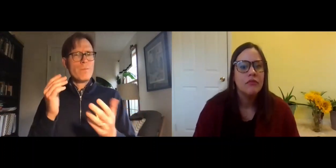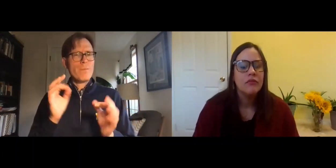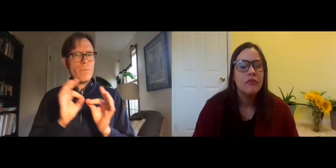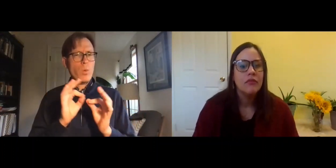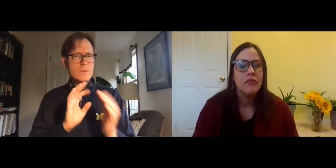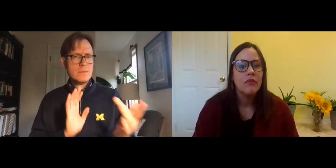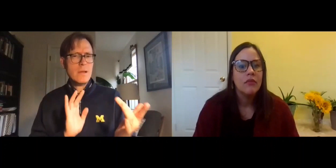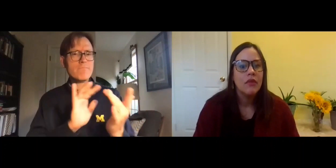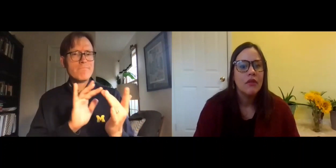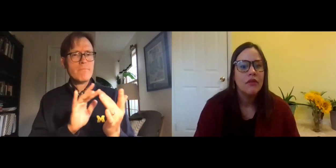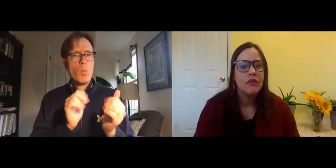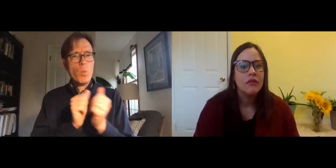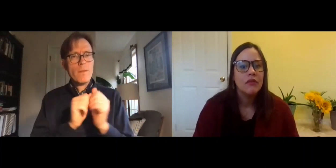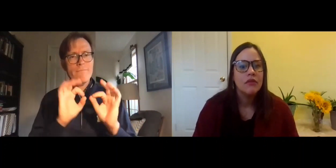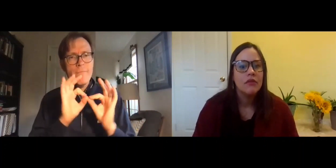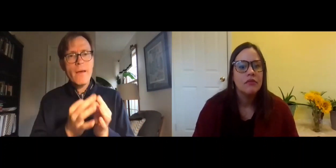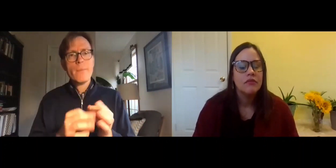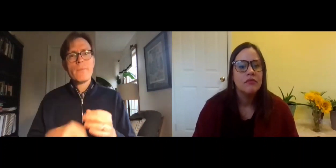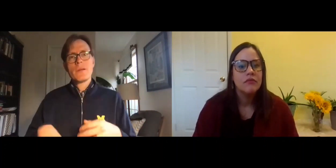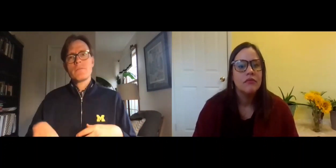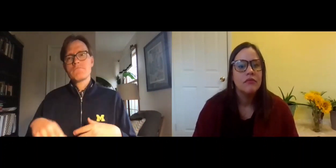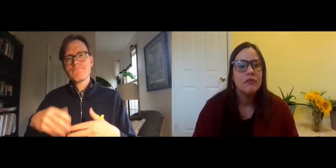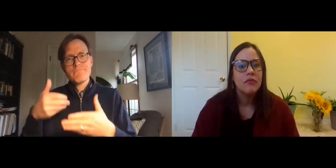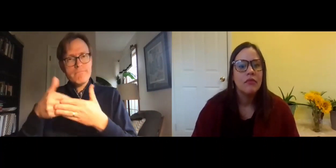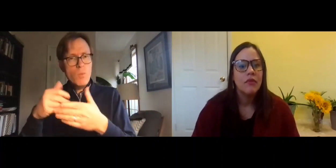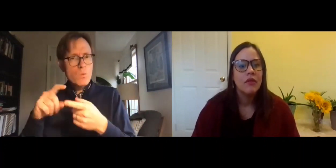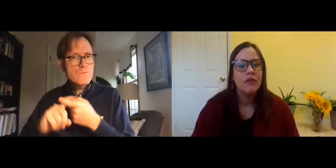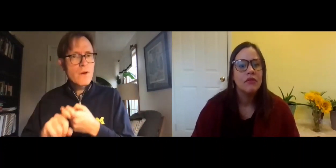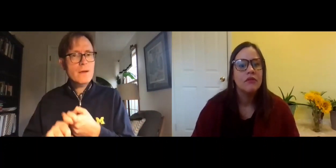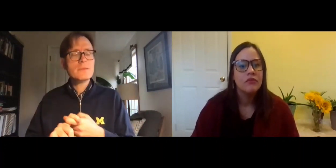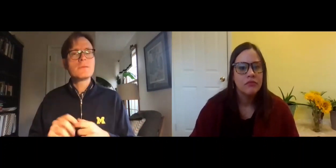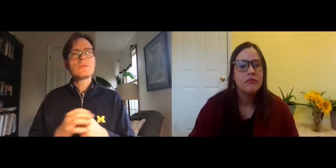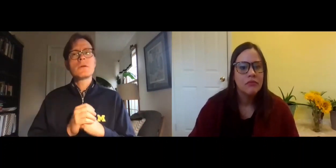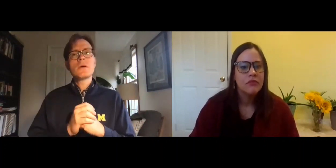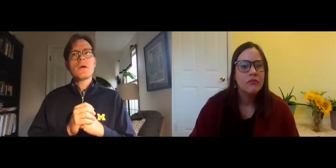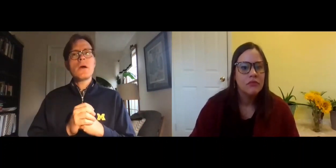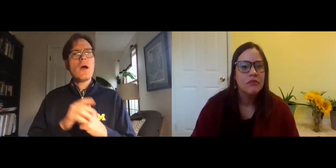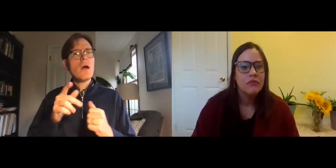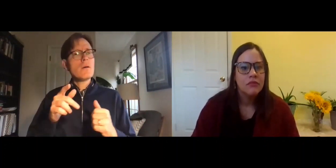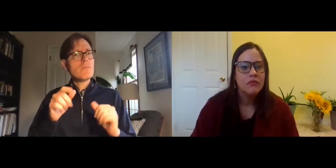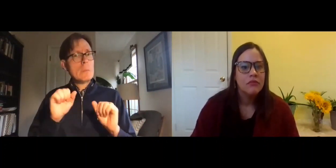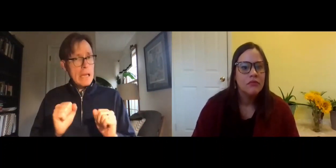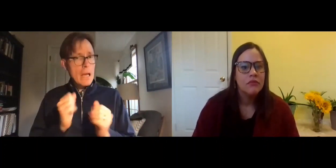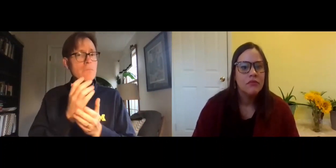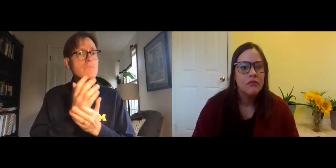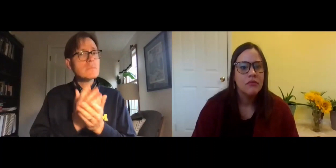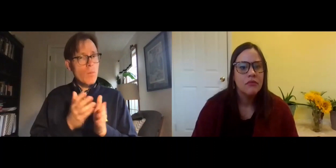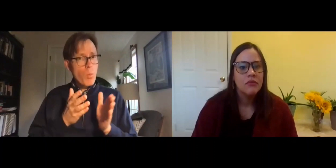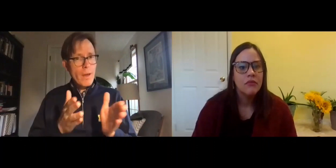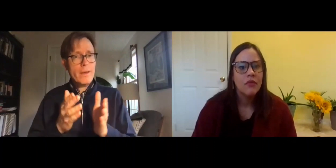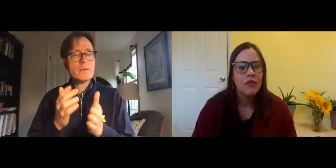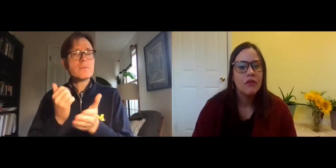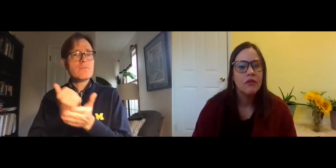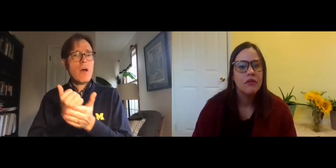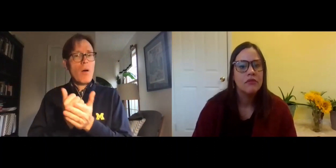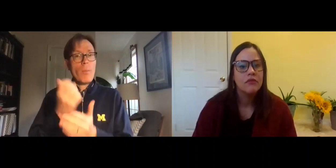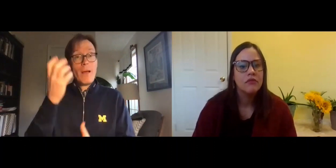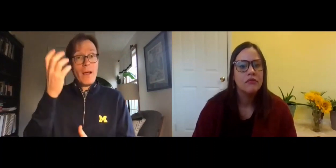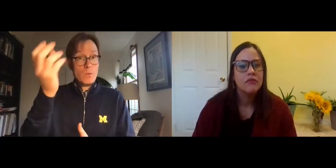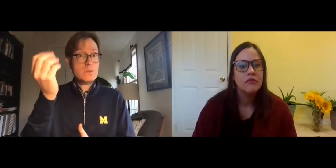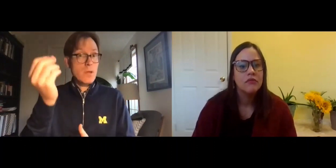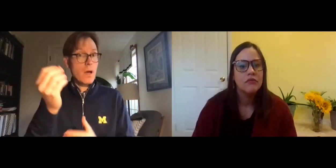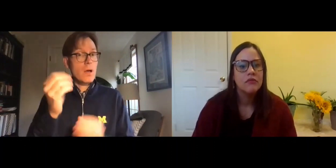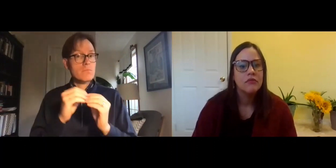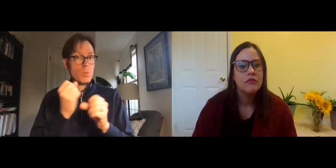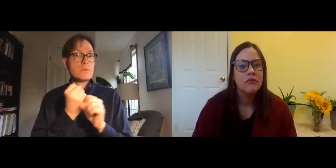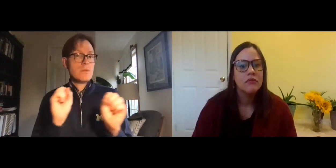Dr. McKee: I know it's important to stay in touch with your family and your close friends.